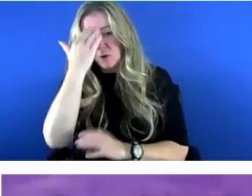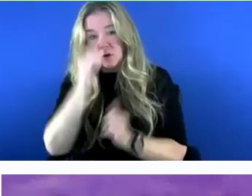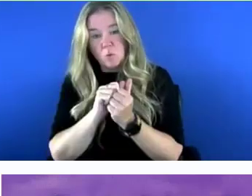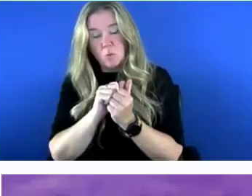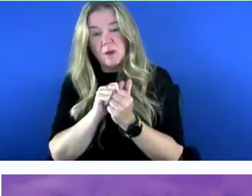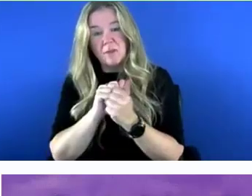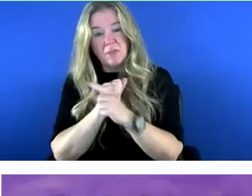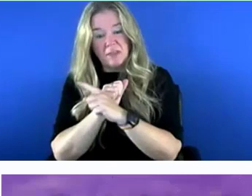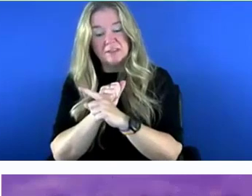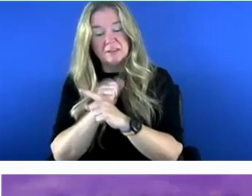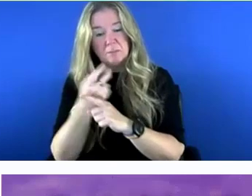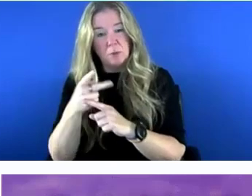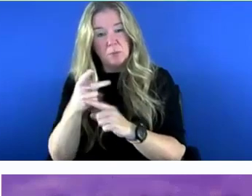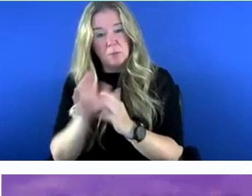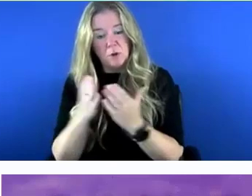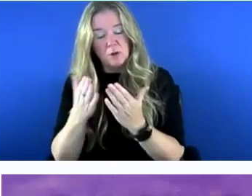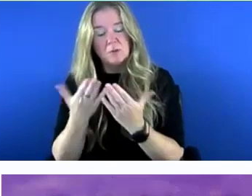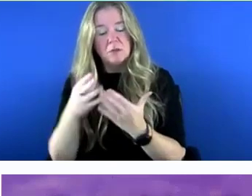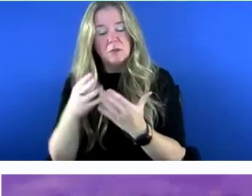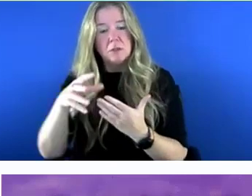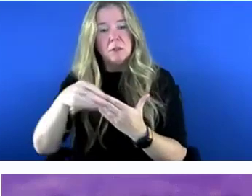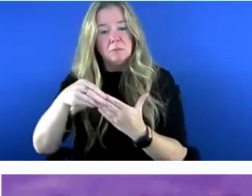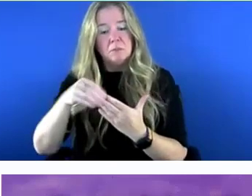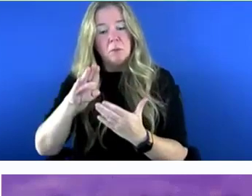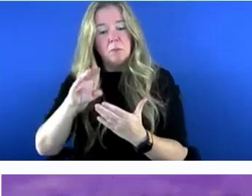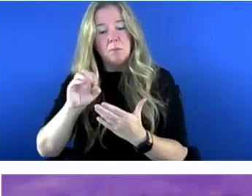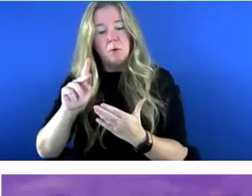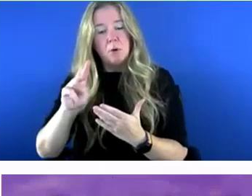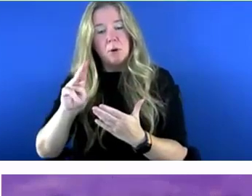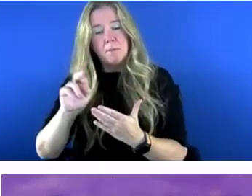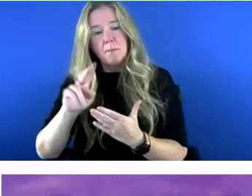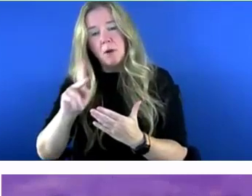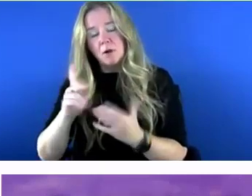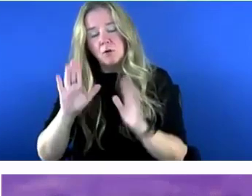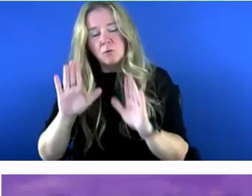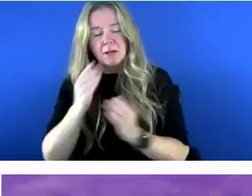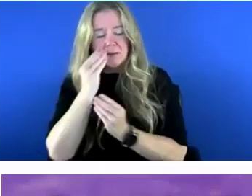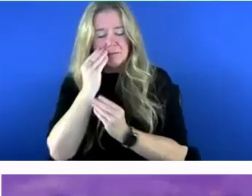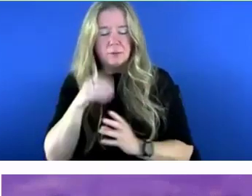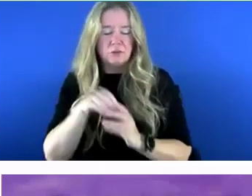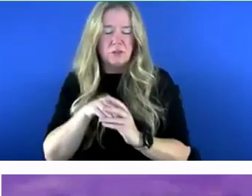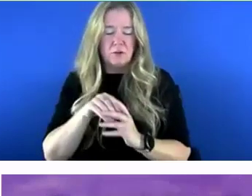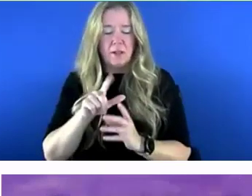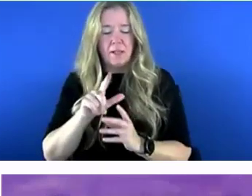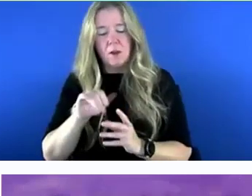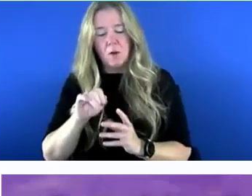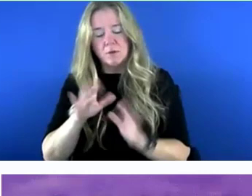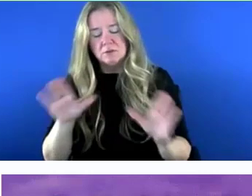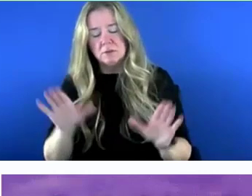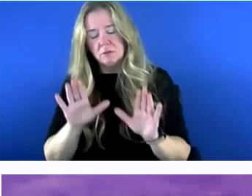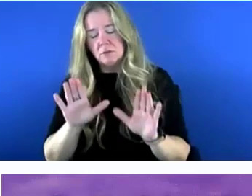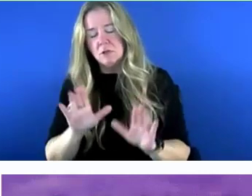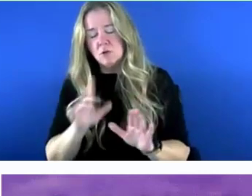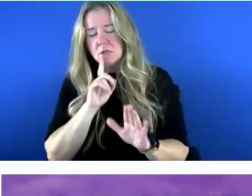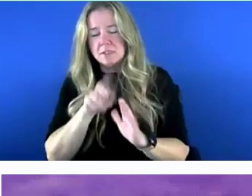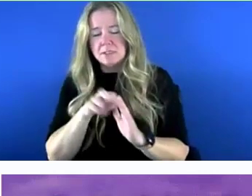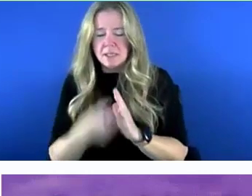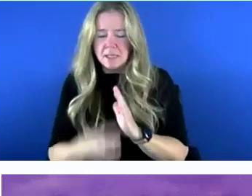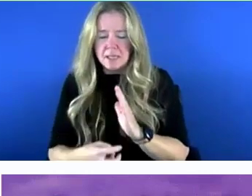go ahead and bookmark it. There's lots of great information in there and LIO has done some deeper dives into certain chapters